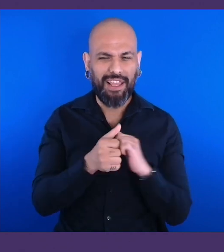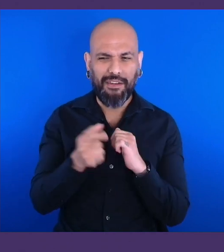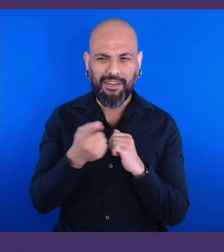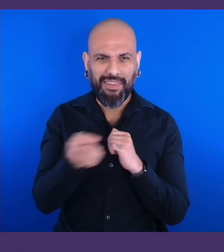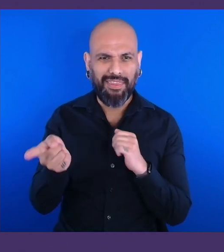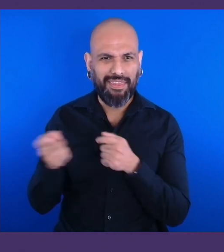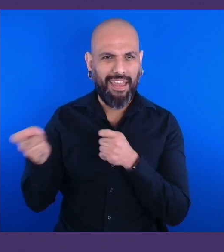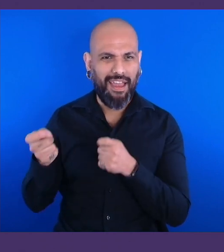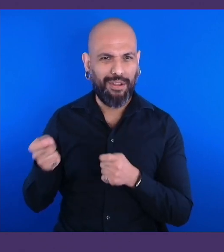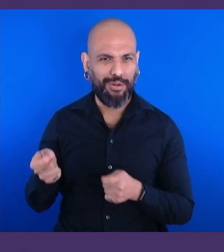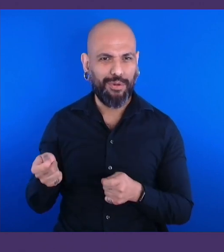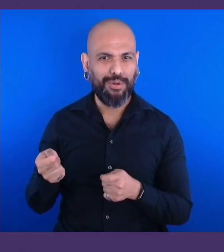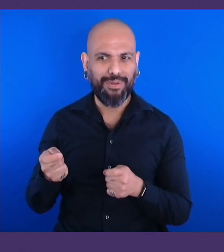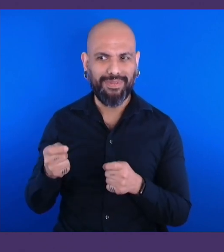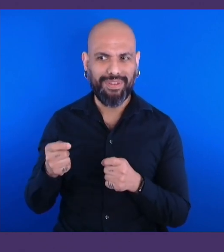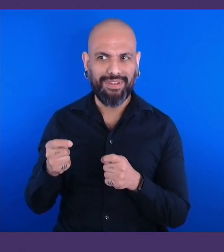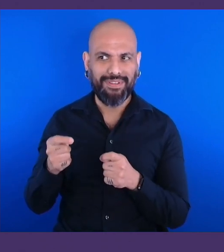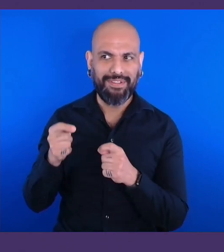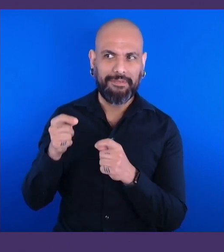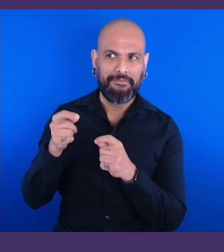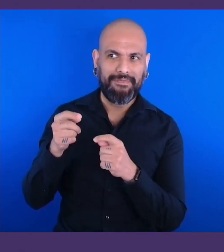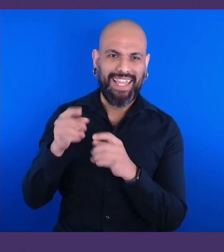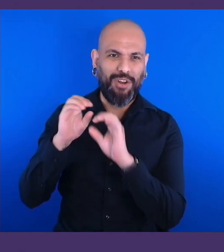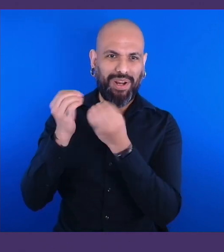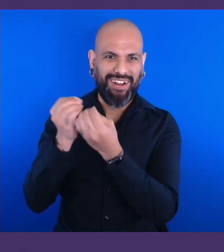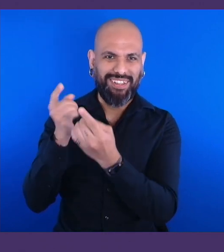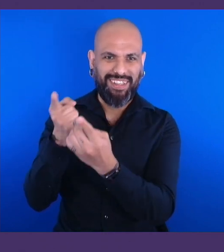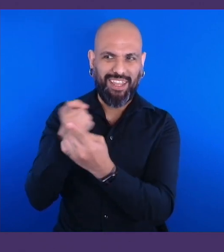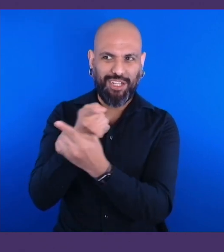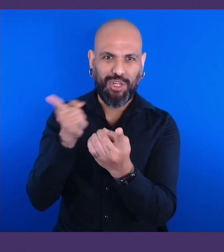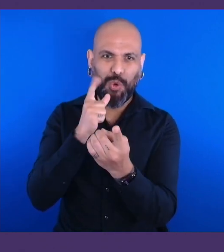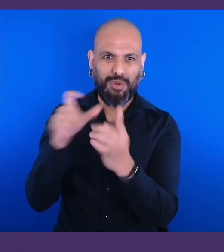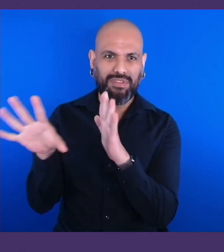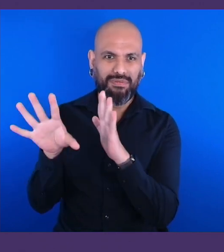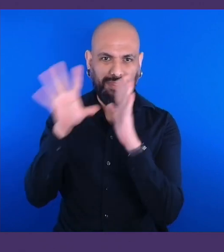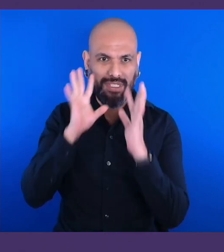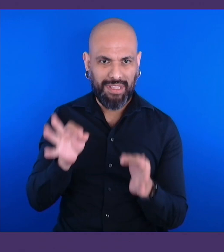organization that has chosen some completely original,